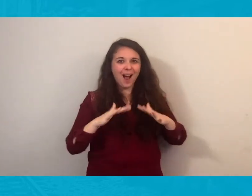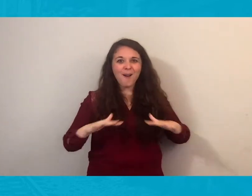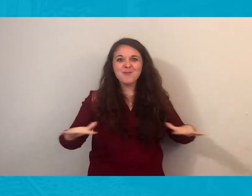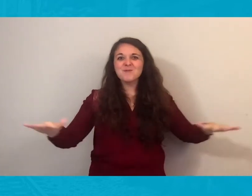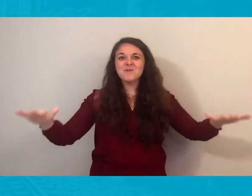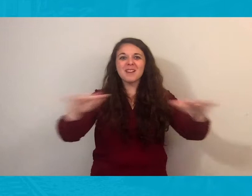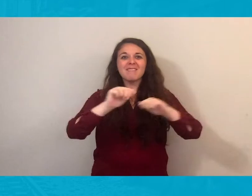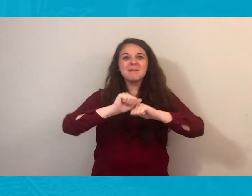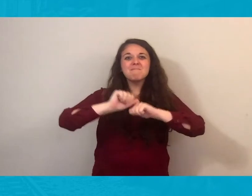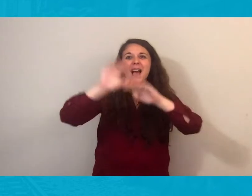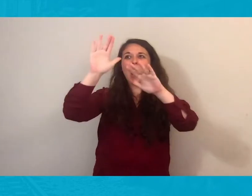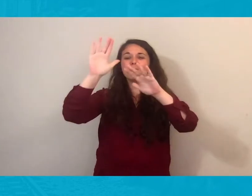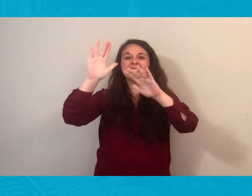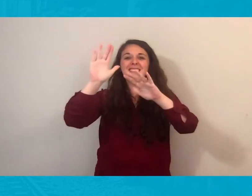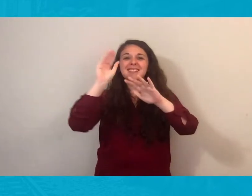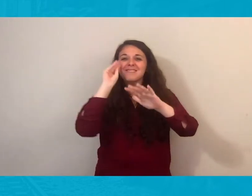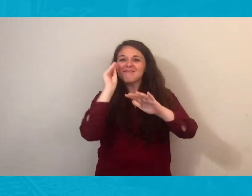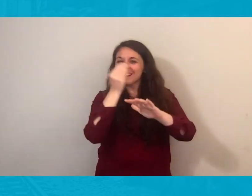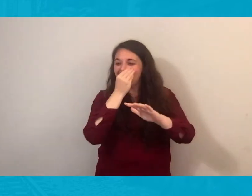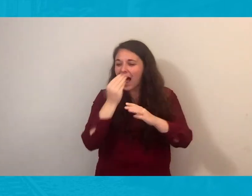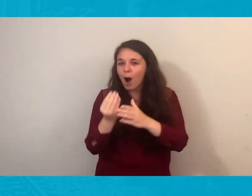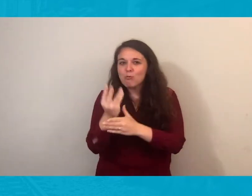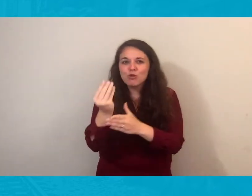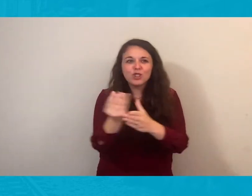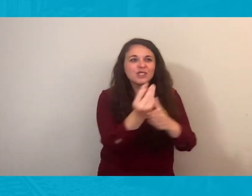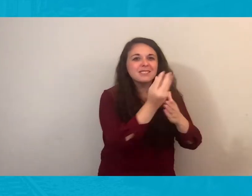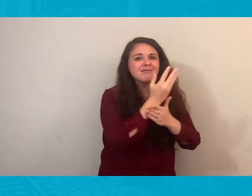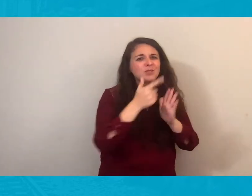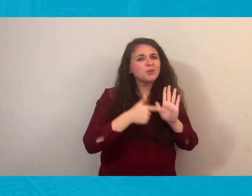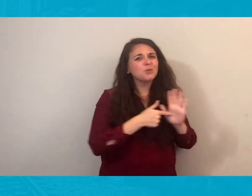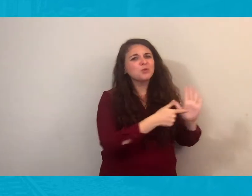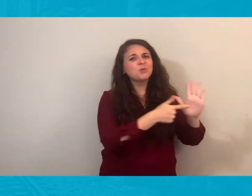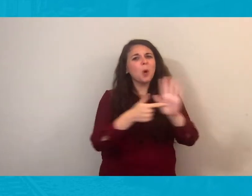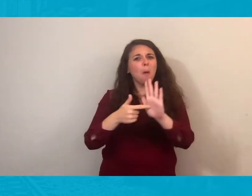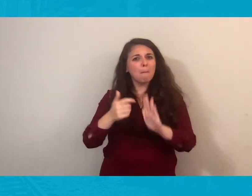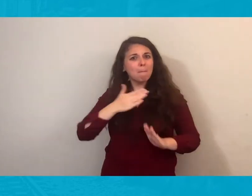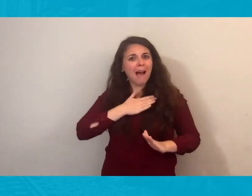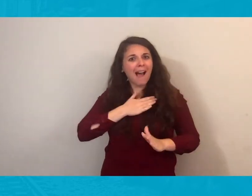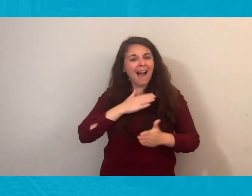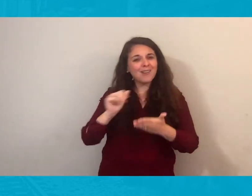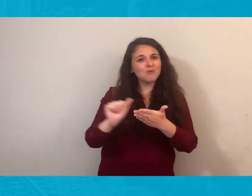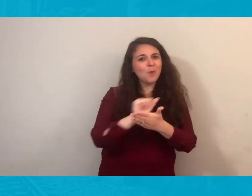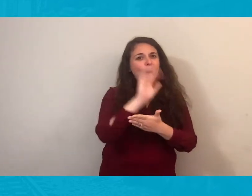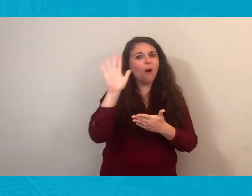This mountain, the wild flowers are screaming out my glory. It doesn't matter where you are or what you do.